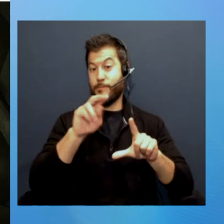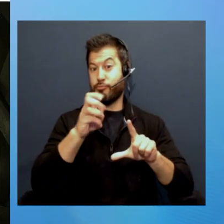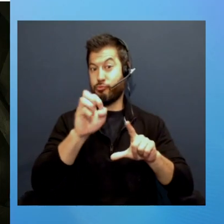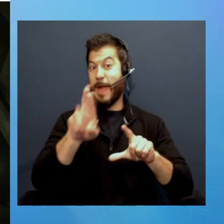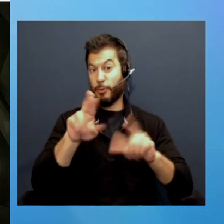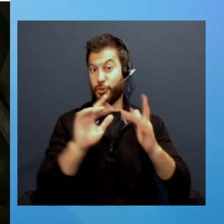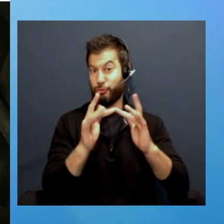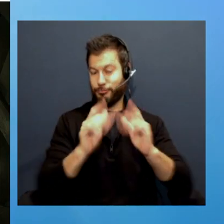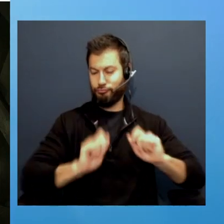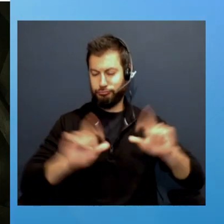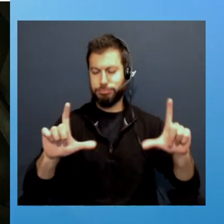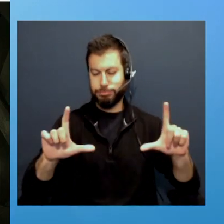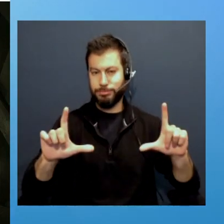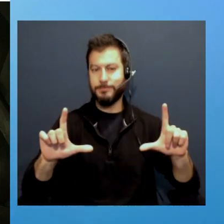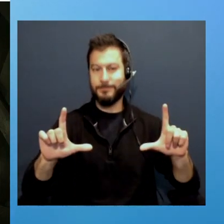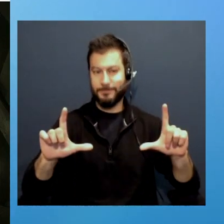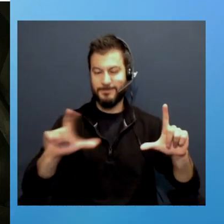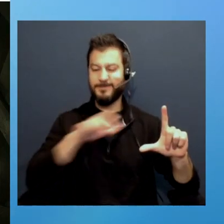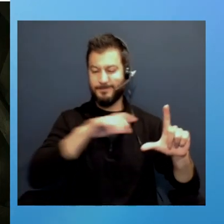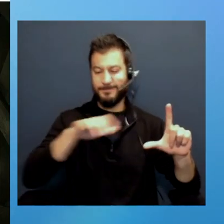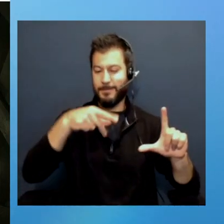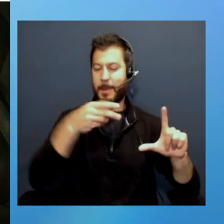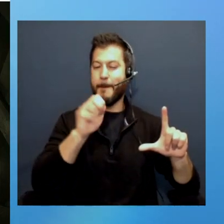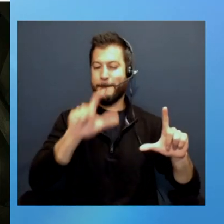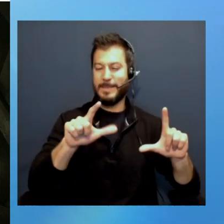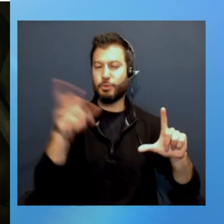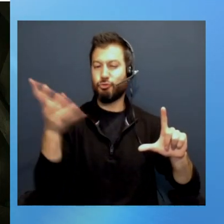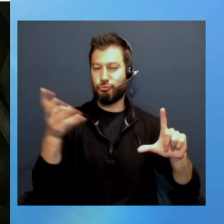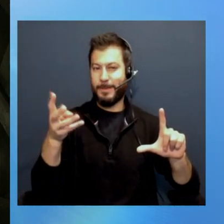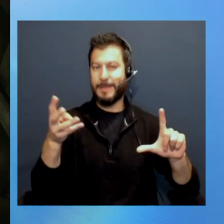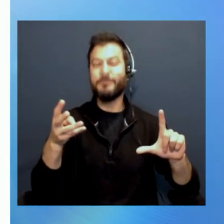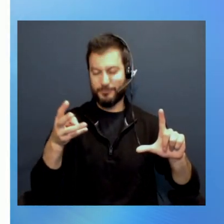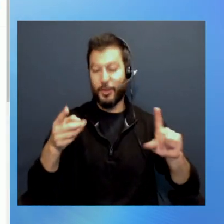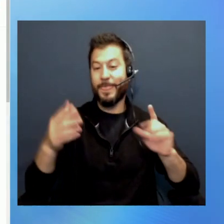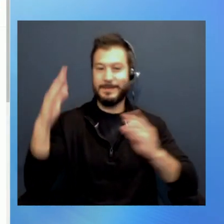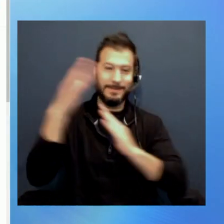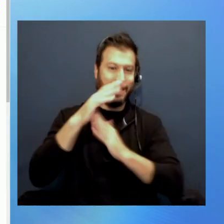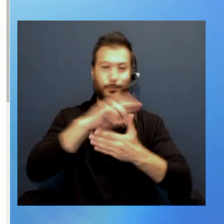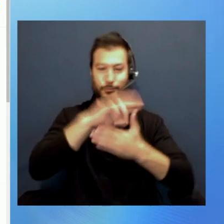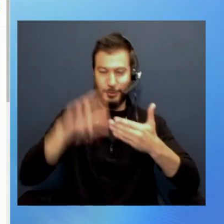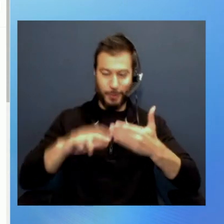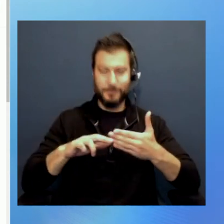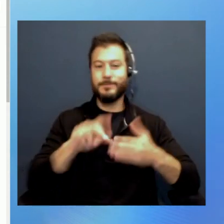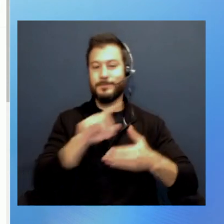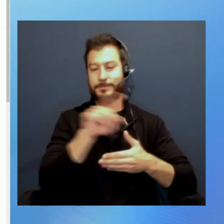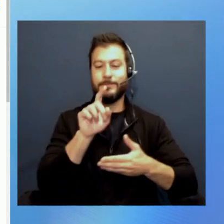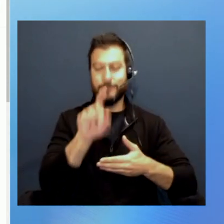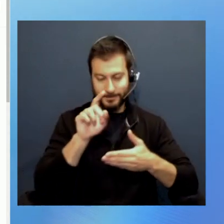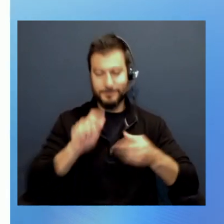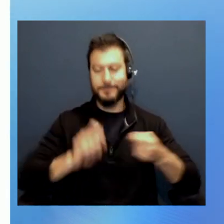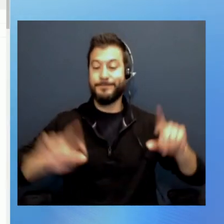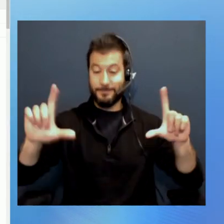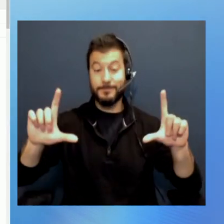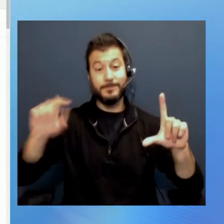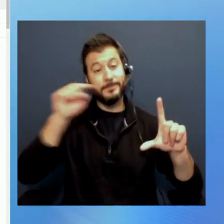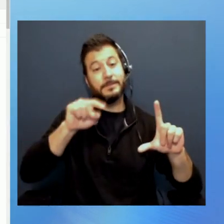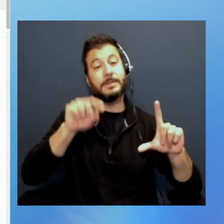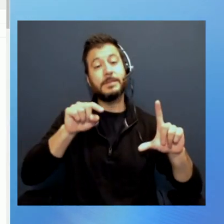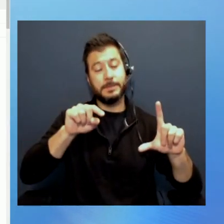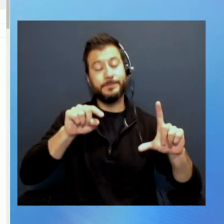Grab your browser, Azure Pixel Streaming, top result.